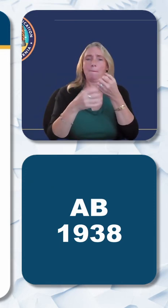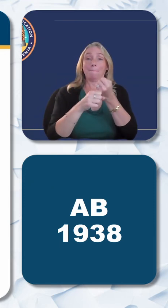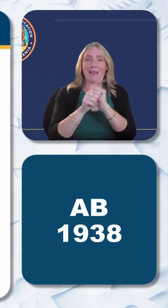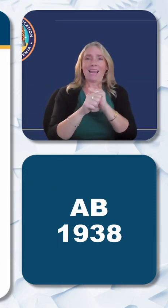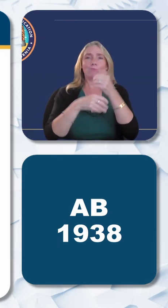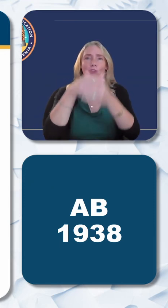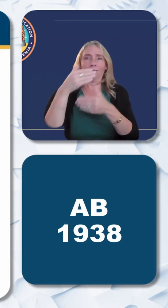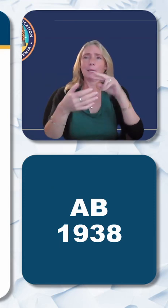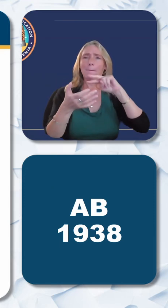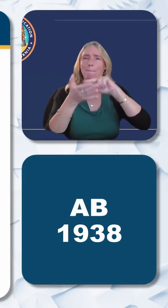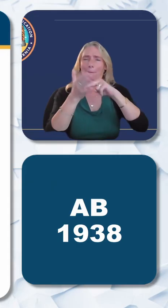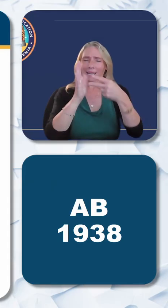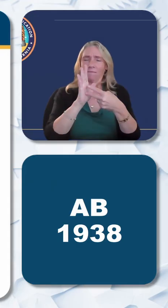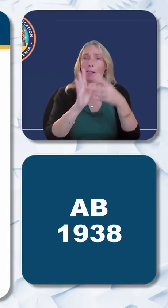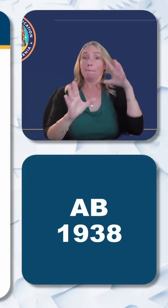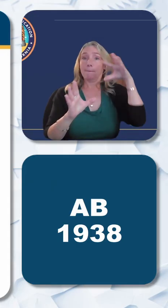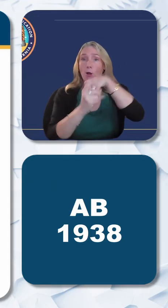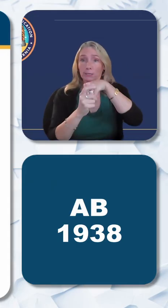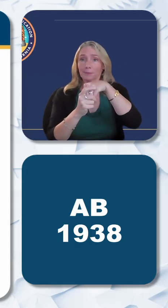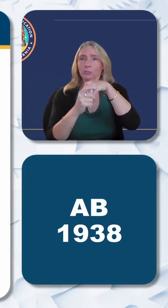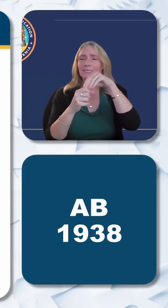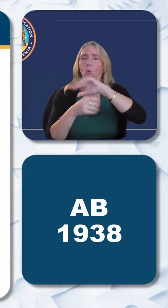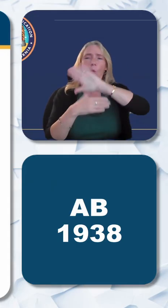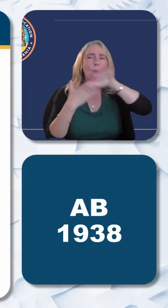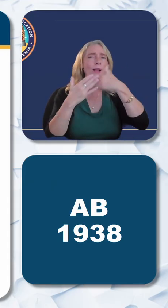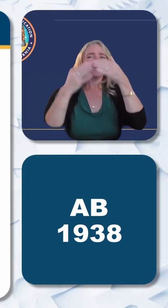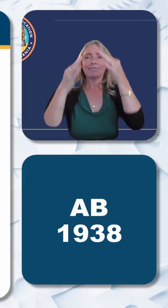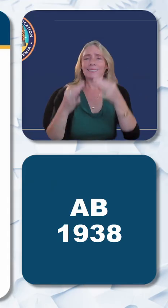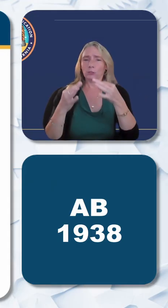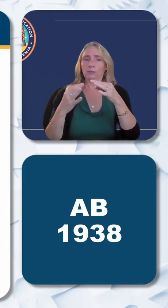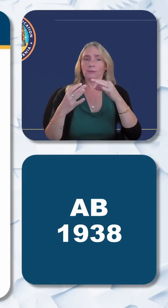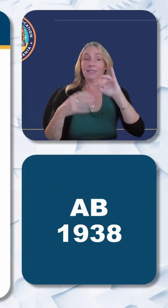Regardless, we want to ensure that we are making progress with that student,